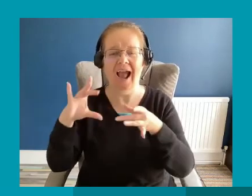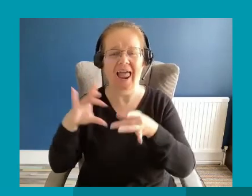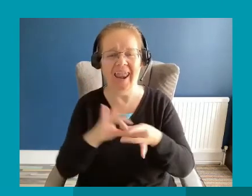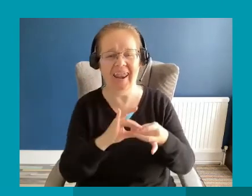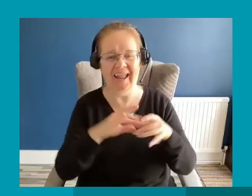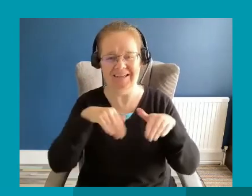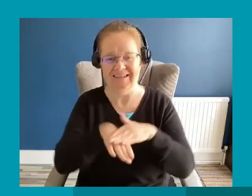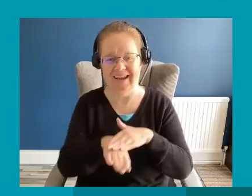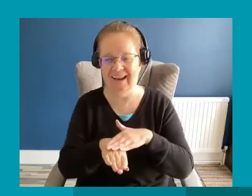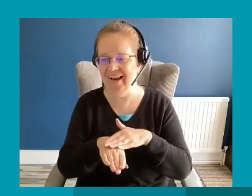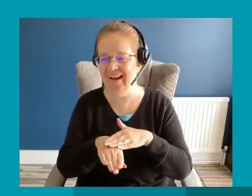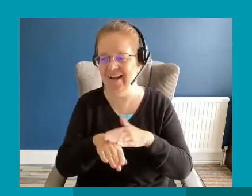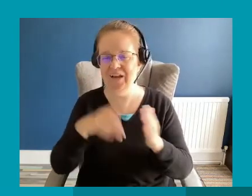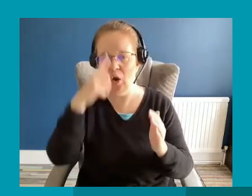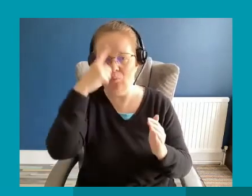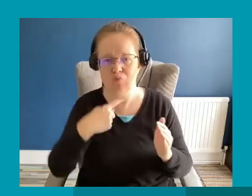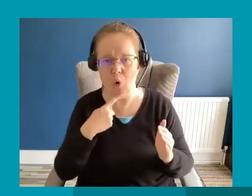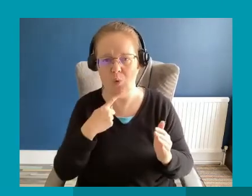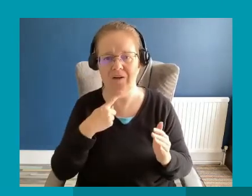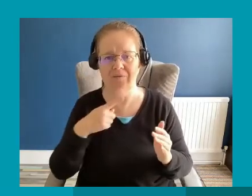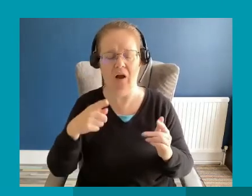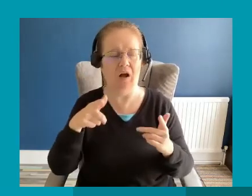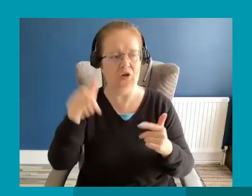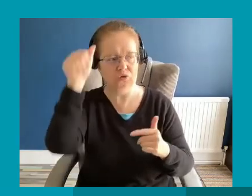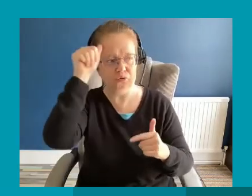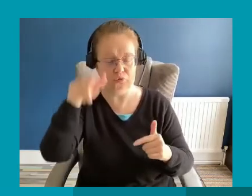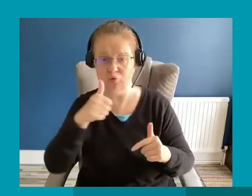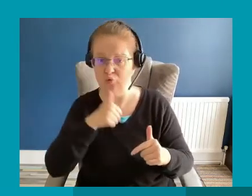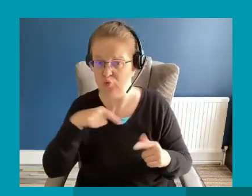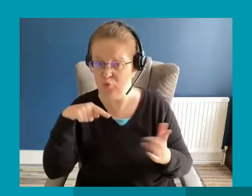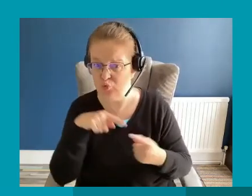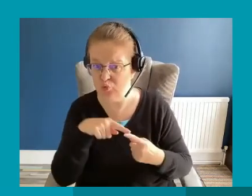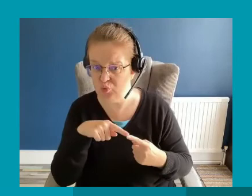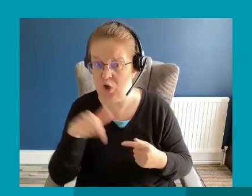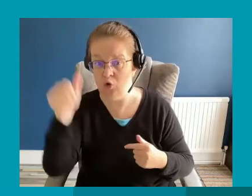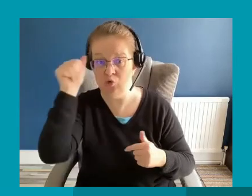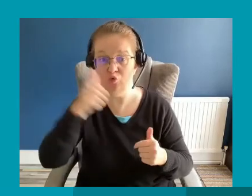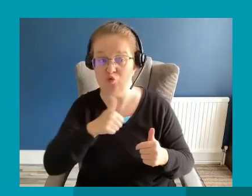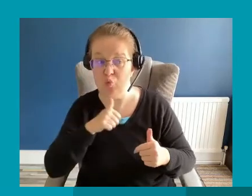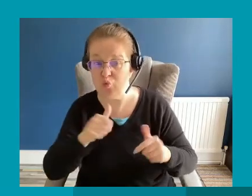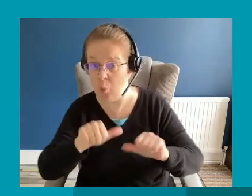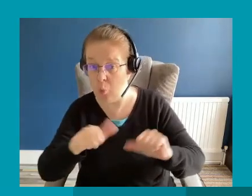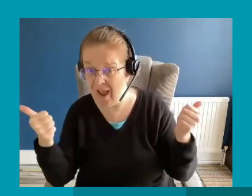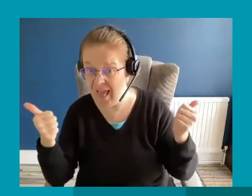Do you know how to use it effectively? Well, why not register for the